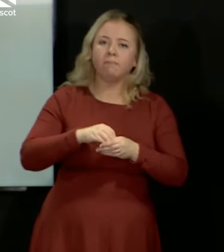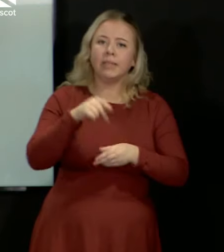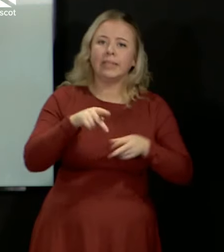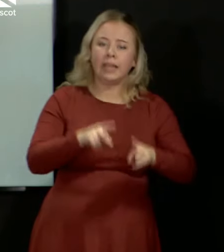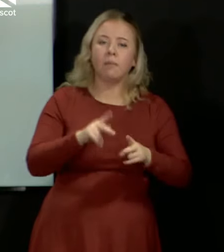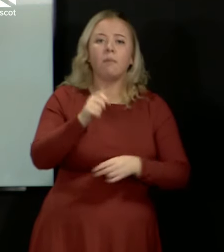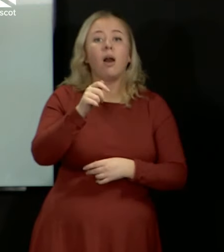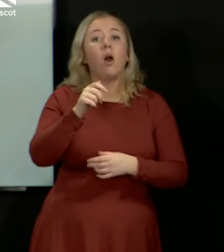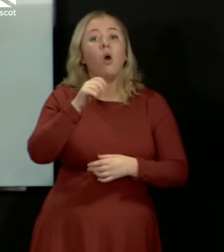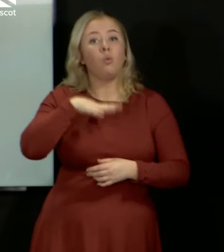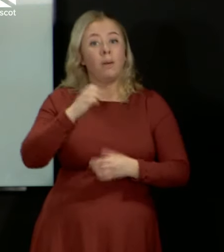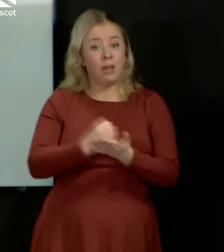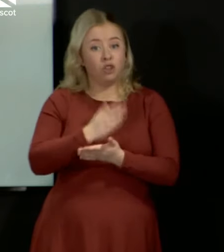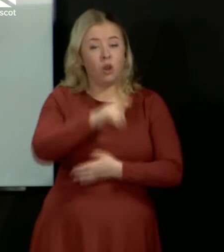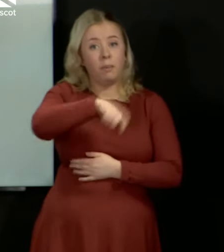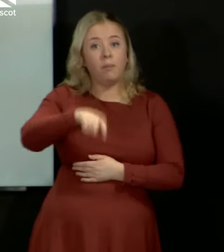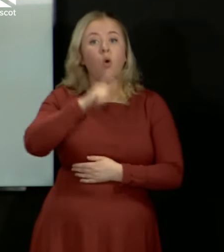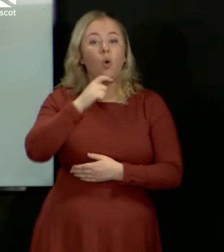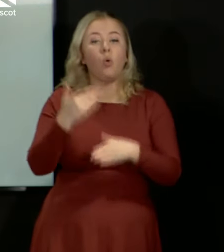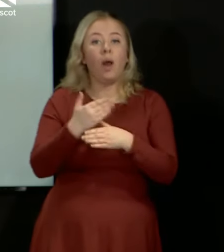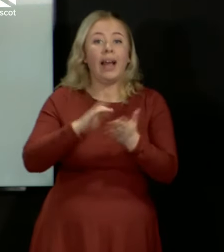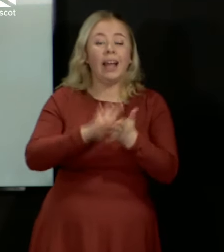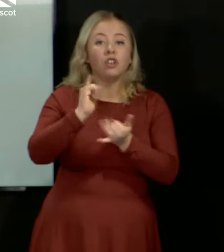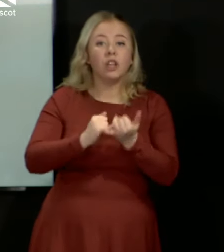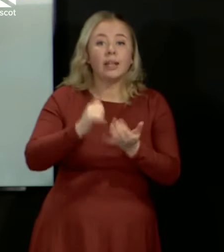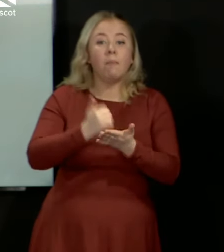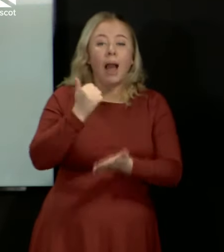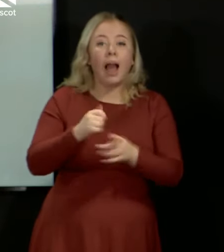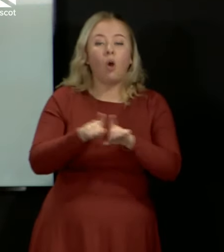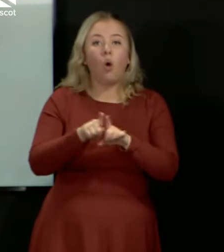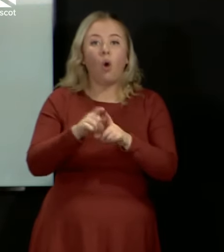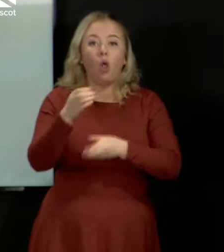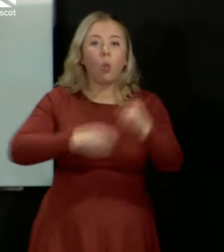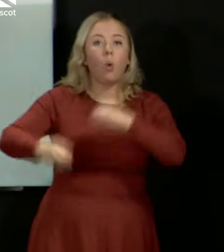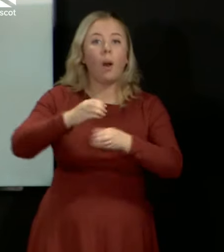staff are fully covered for the duration of this current crisis so we've agreed